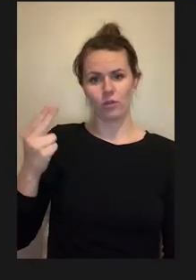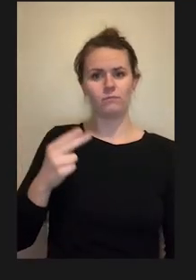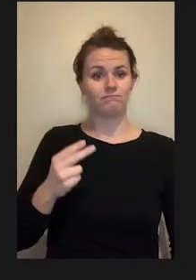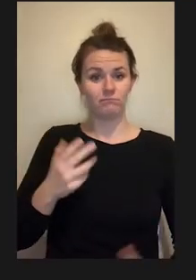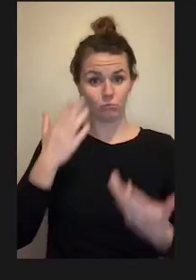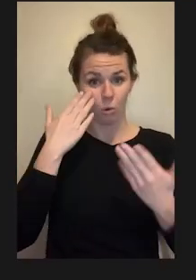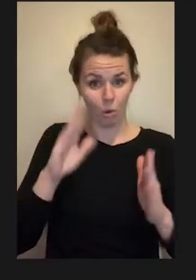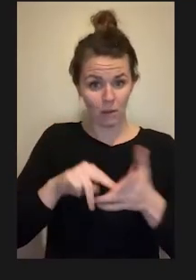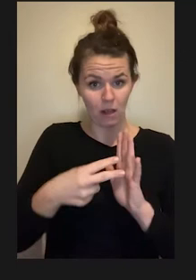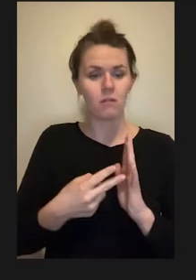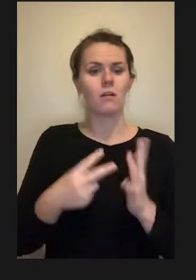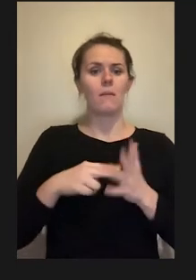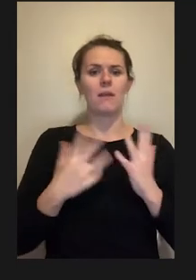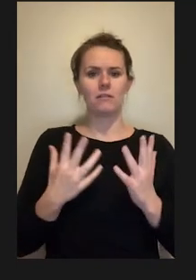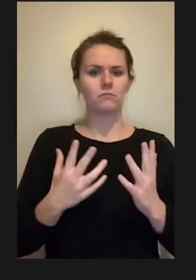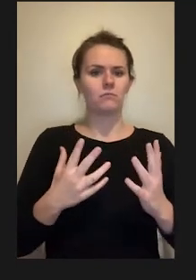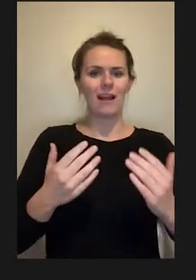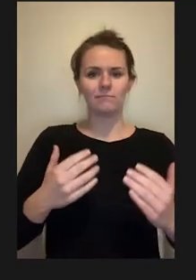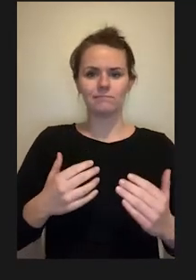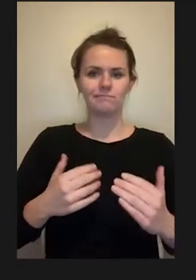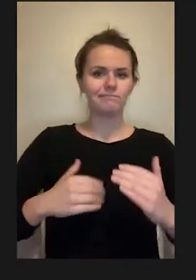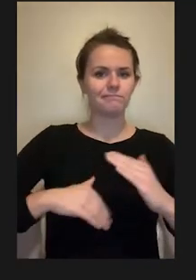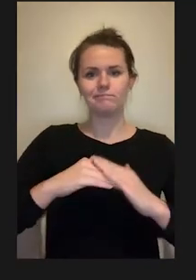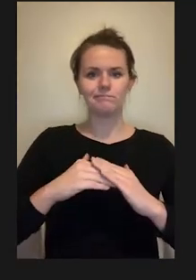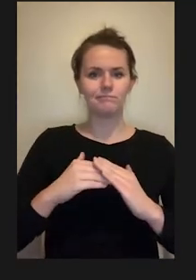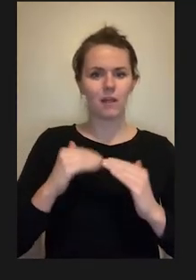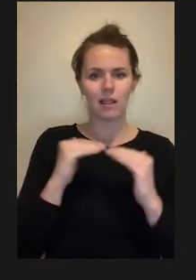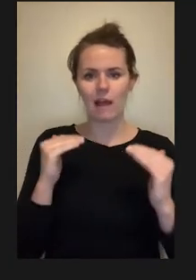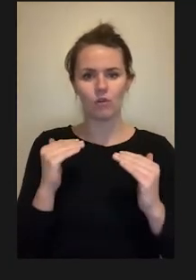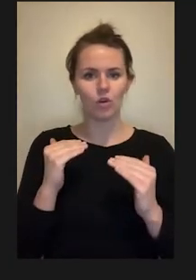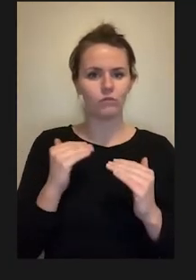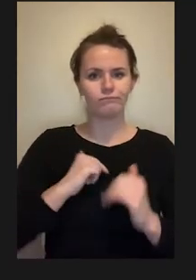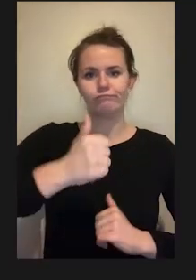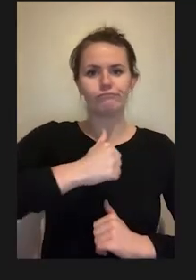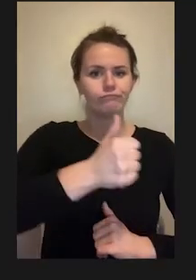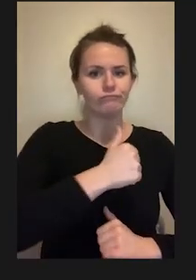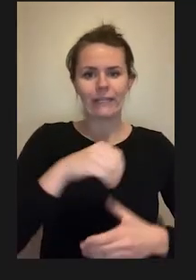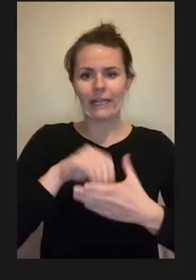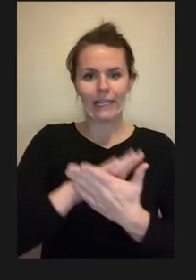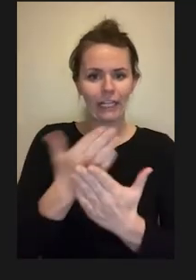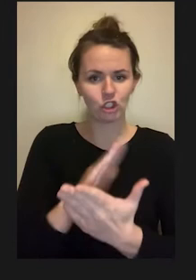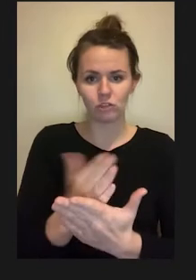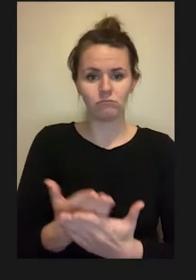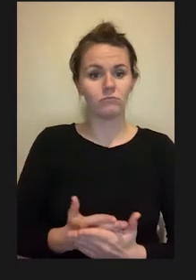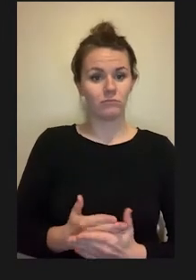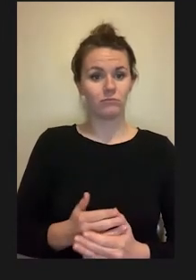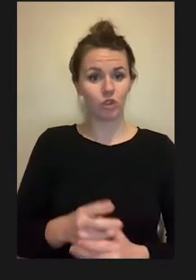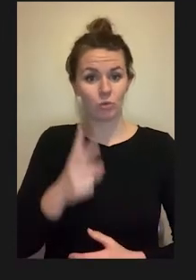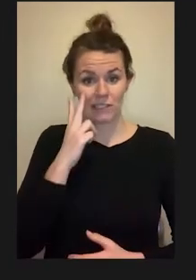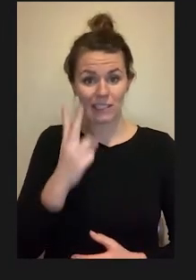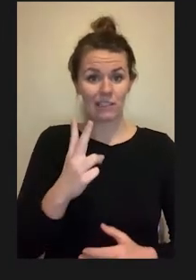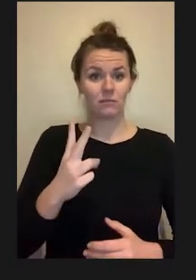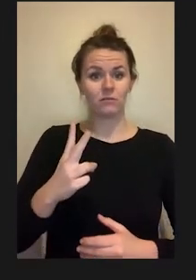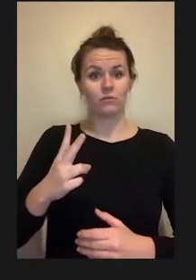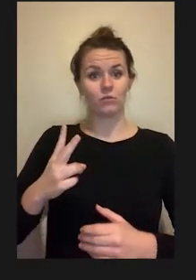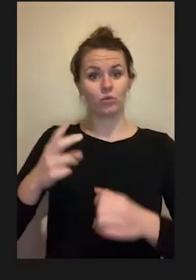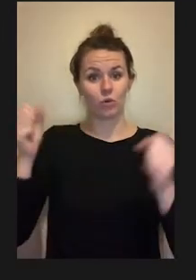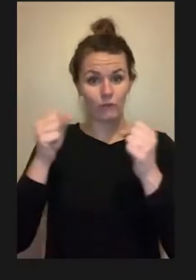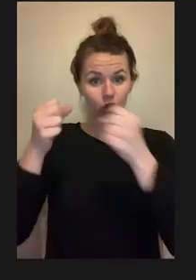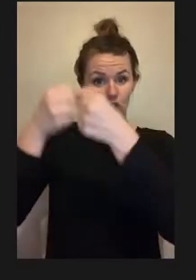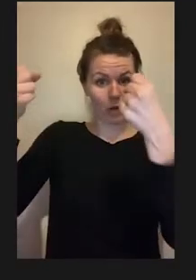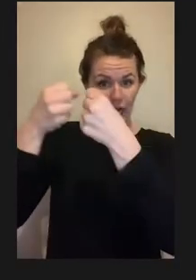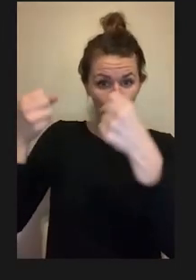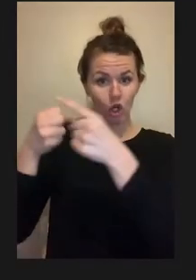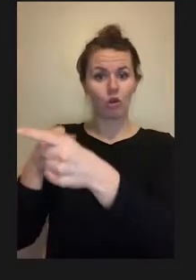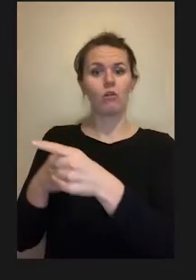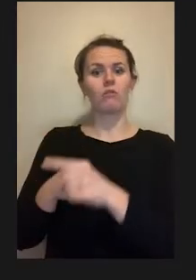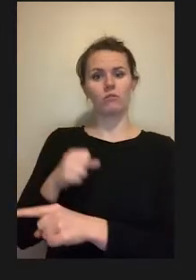think about the proximity of the kitchen sink to the refrigerator and the stovetop but instead